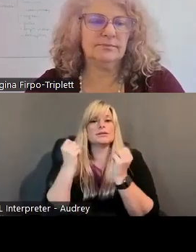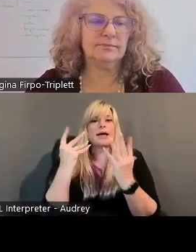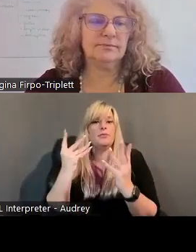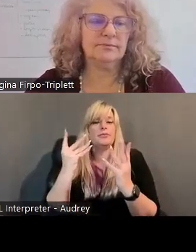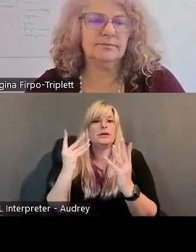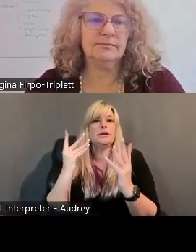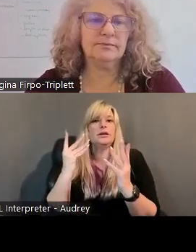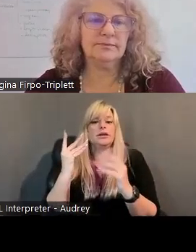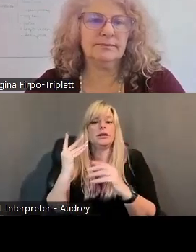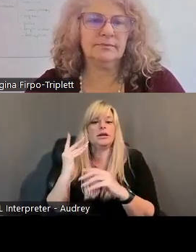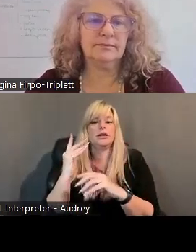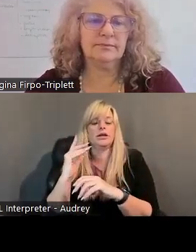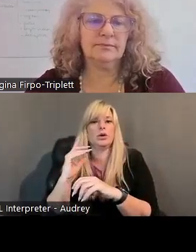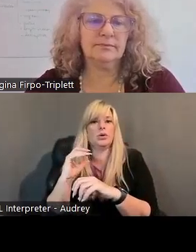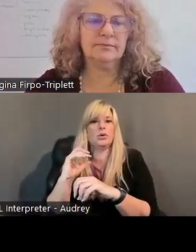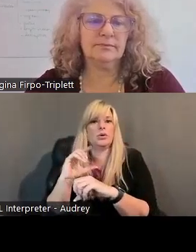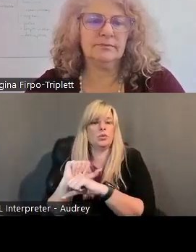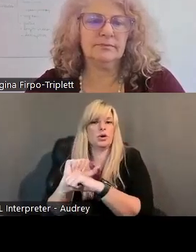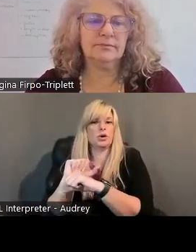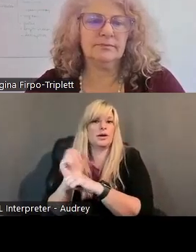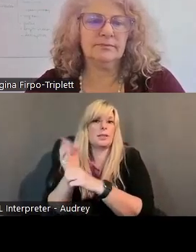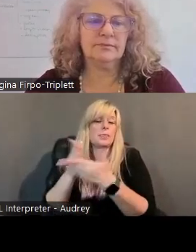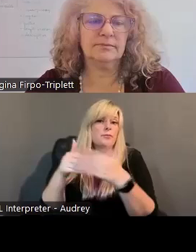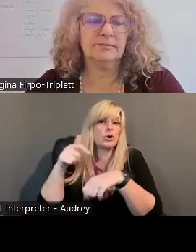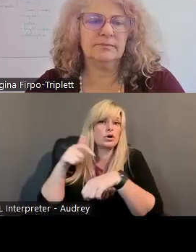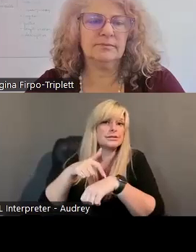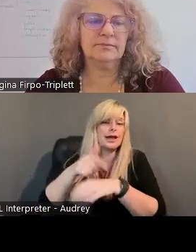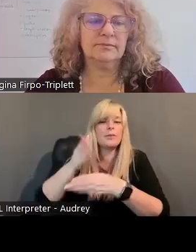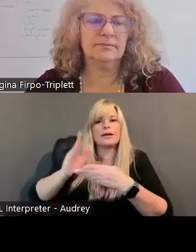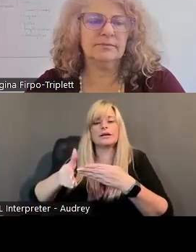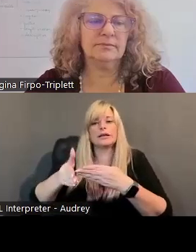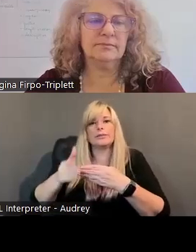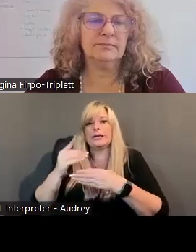or part-time, had completed at least a year of college, and were dating or in long-term